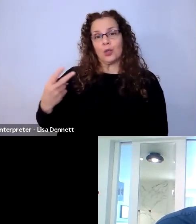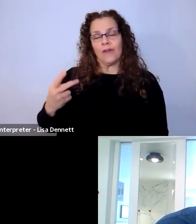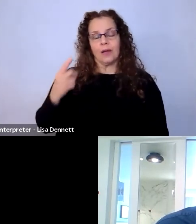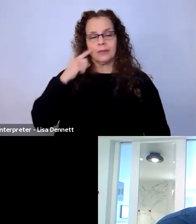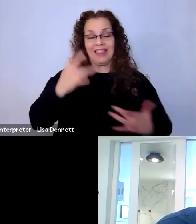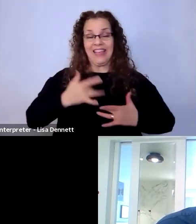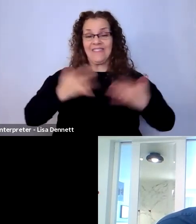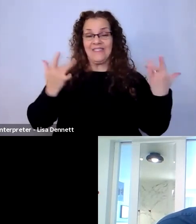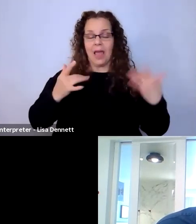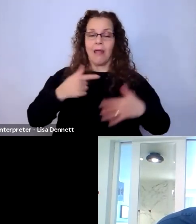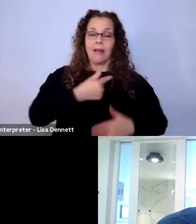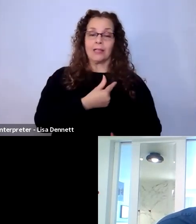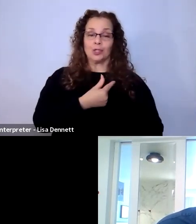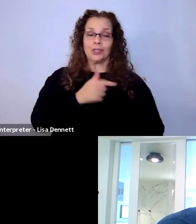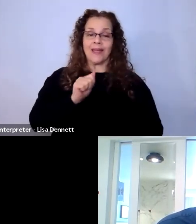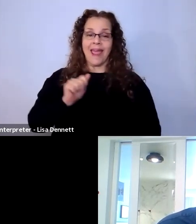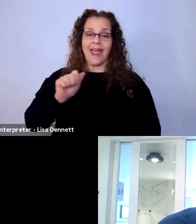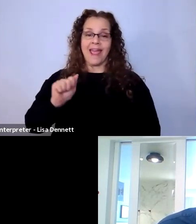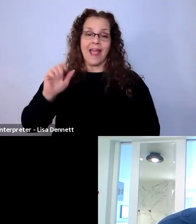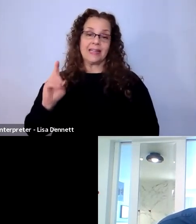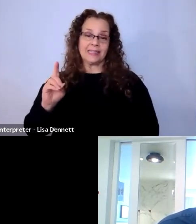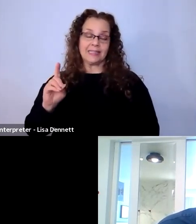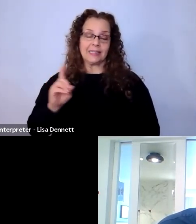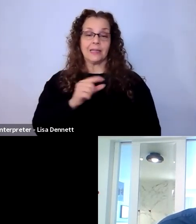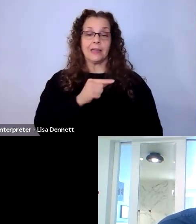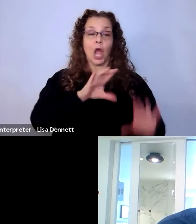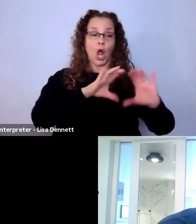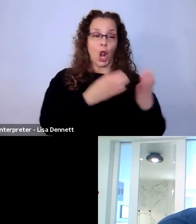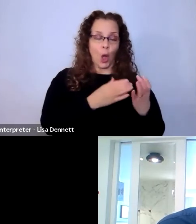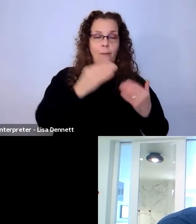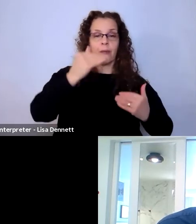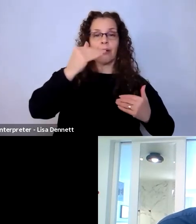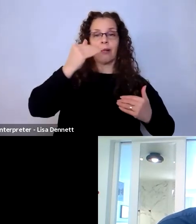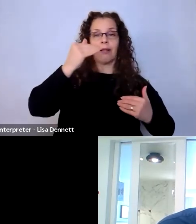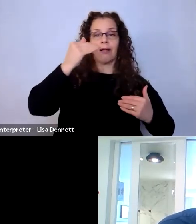Awareness Day, that we think has stood the test of time over the last 10 years.